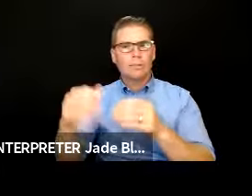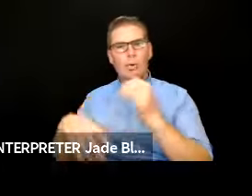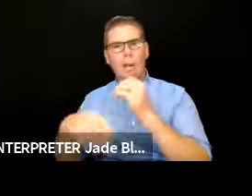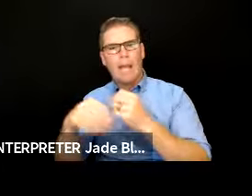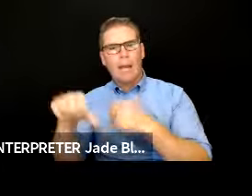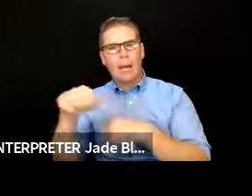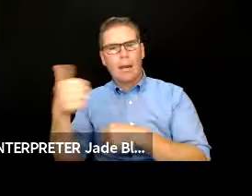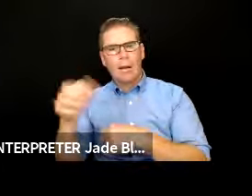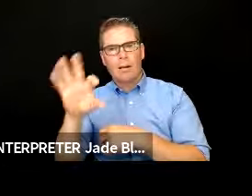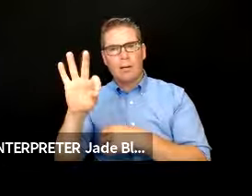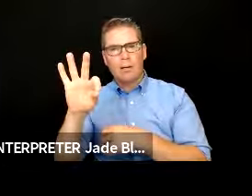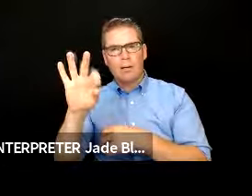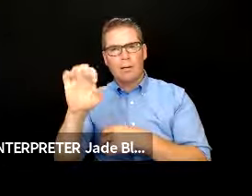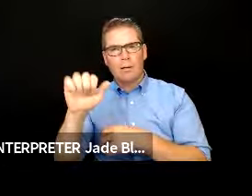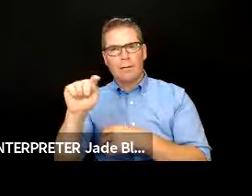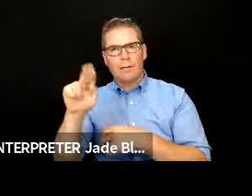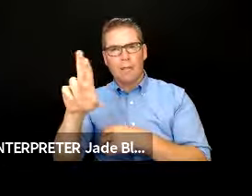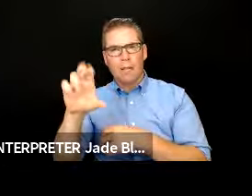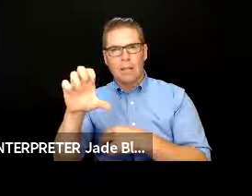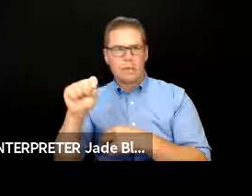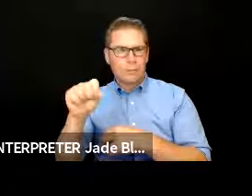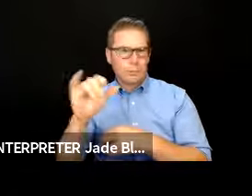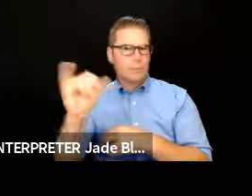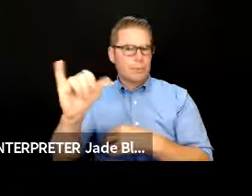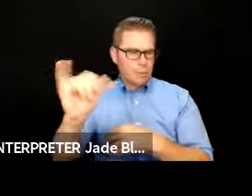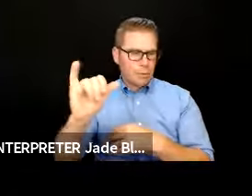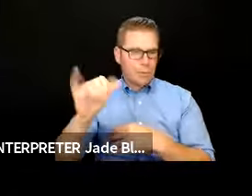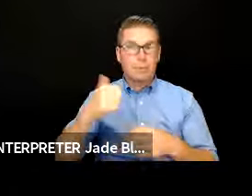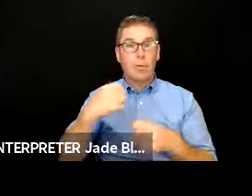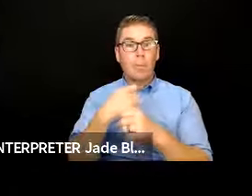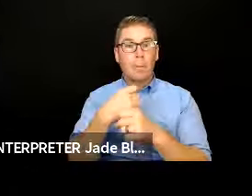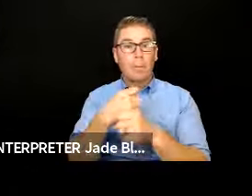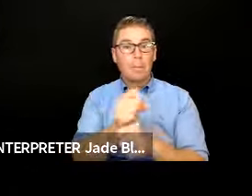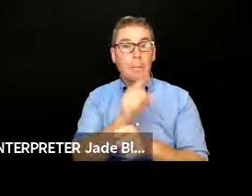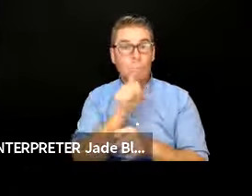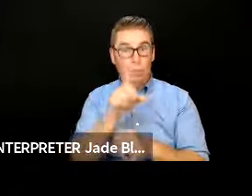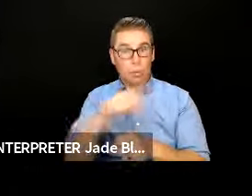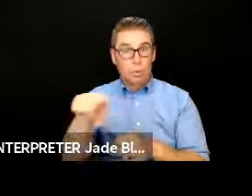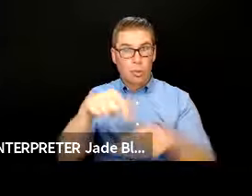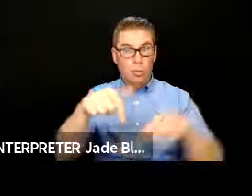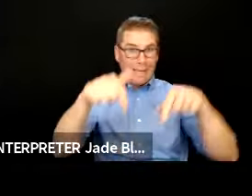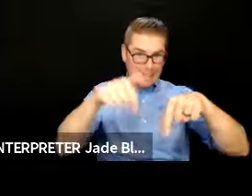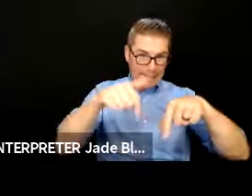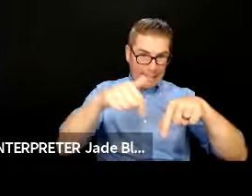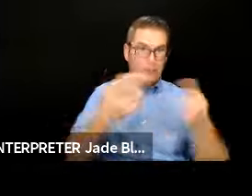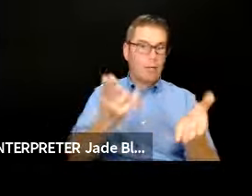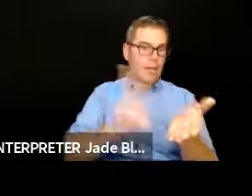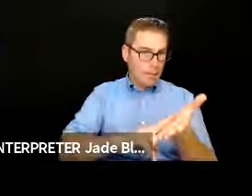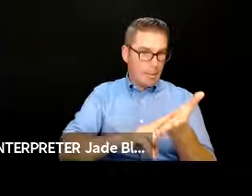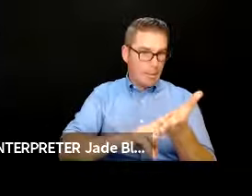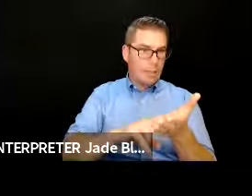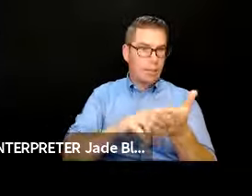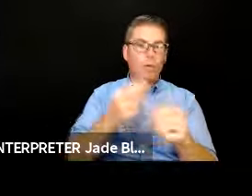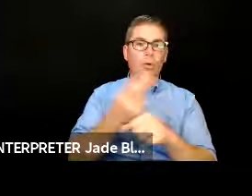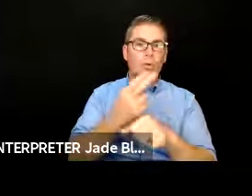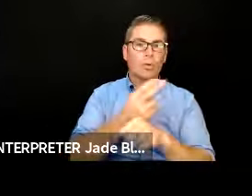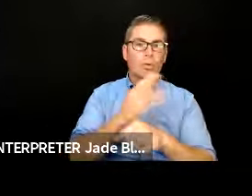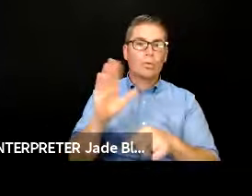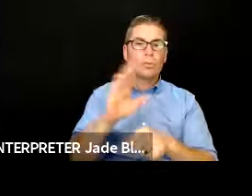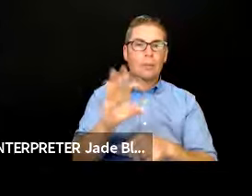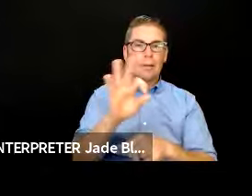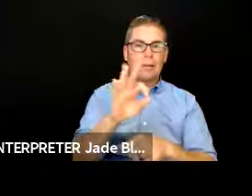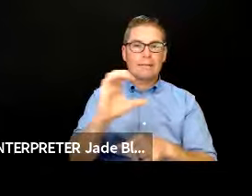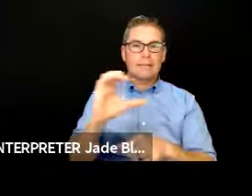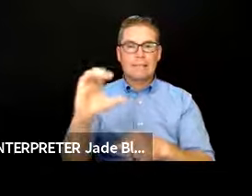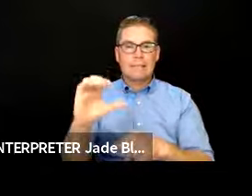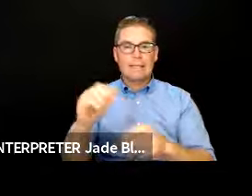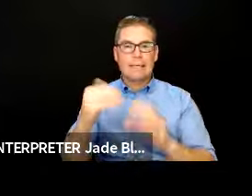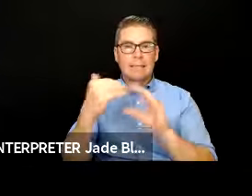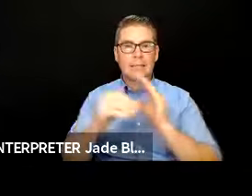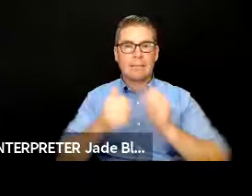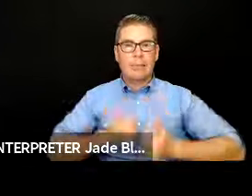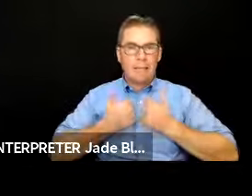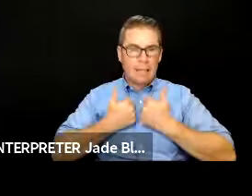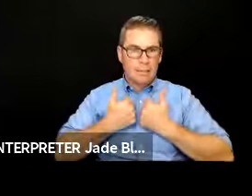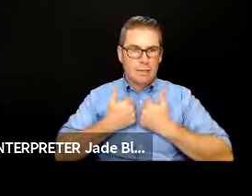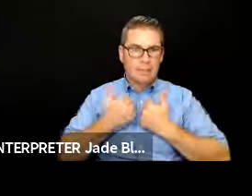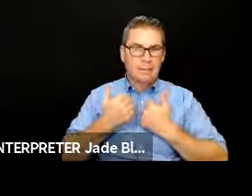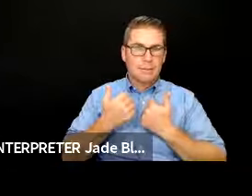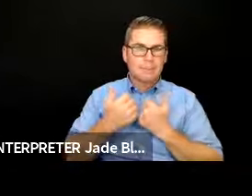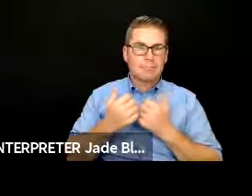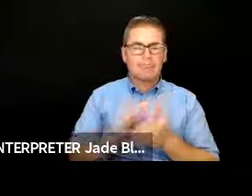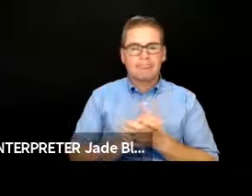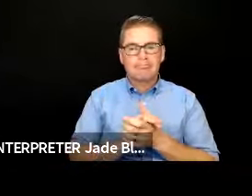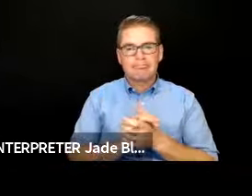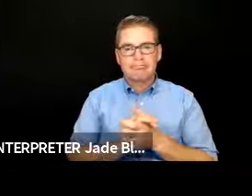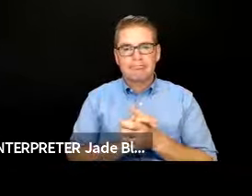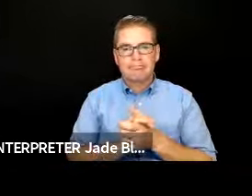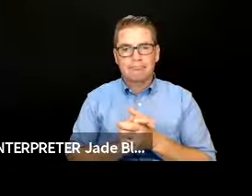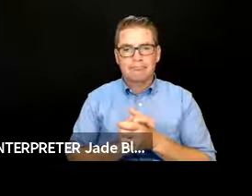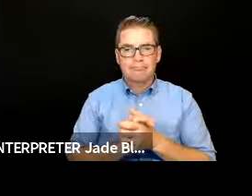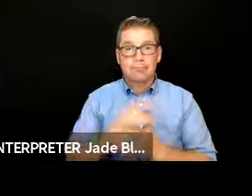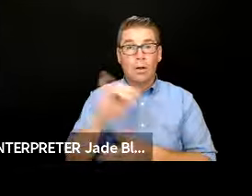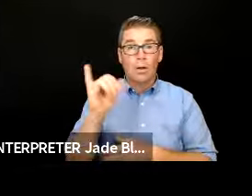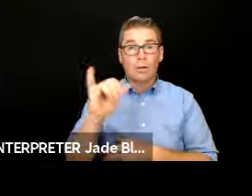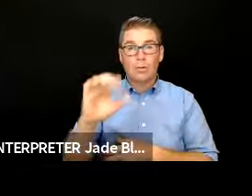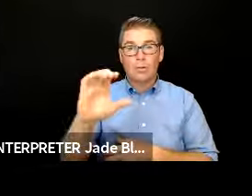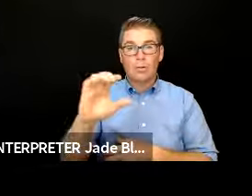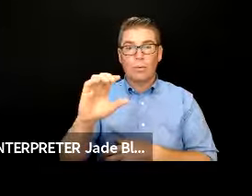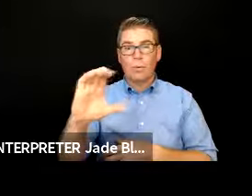But through Fresno city we to have a licensed pro account. Which allows you to hold meetings for longer than 40 minutes and has additional options like reports and what not